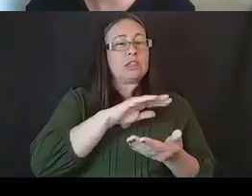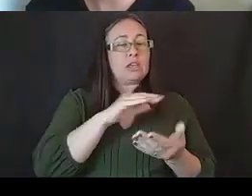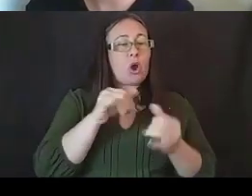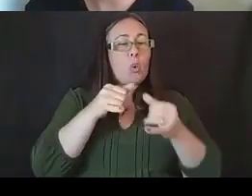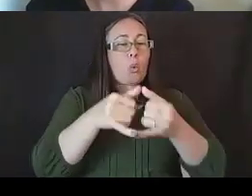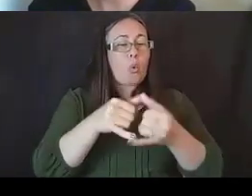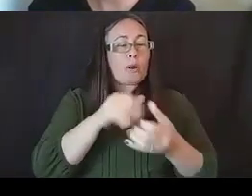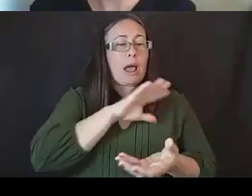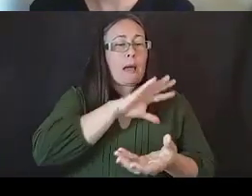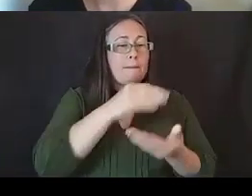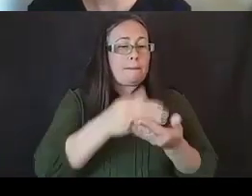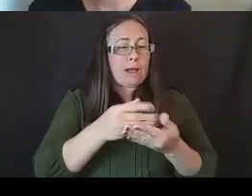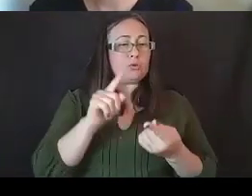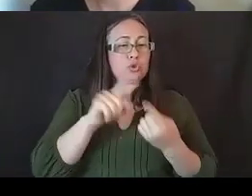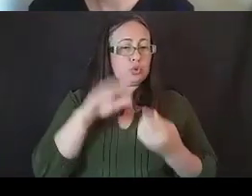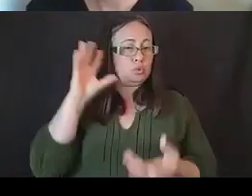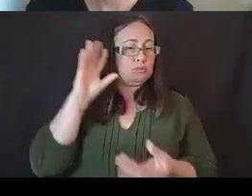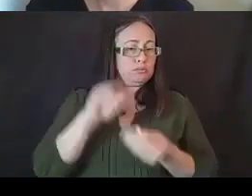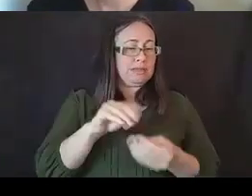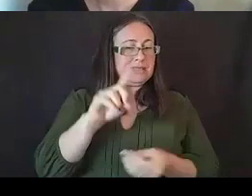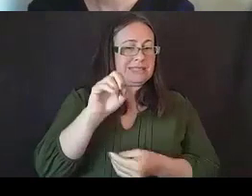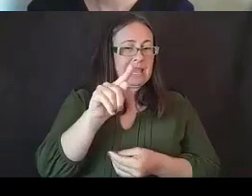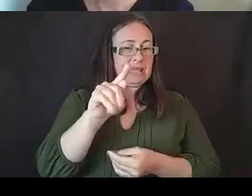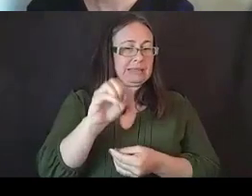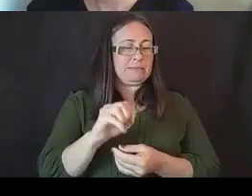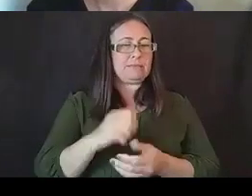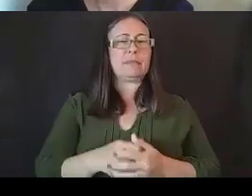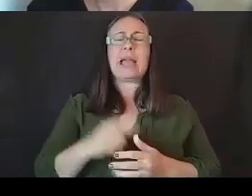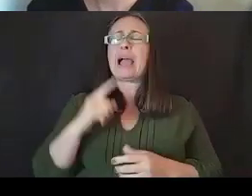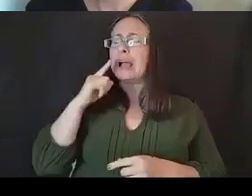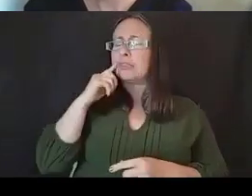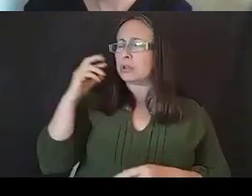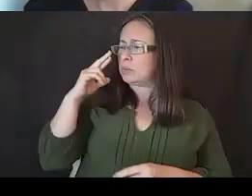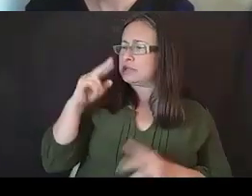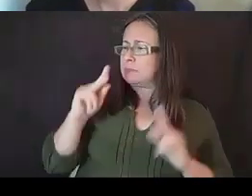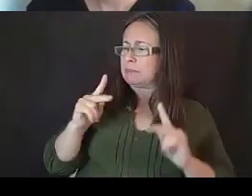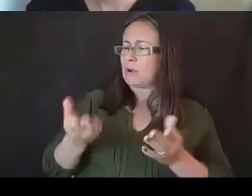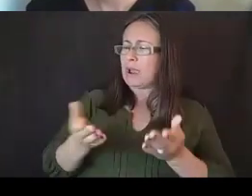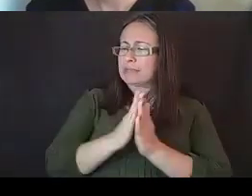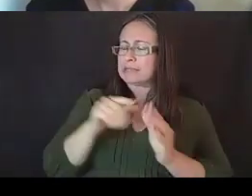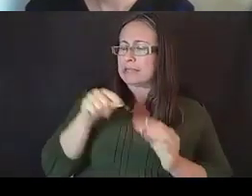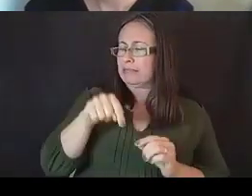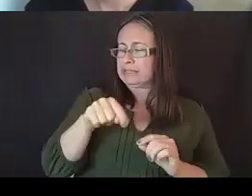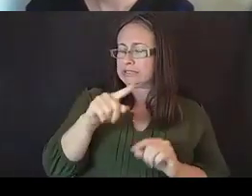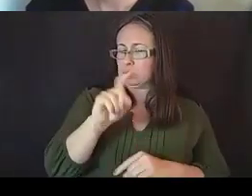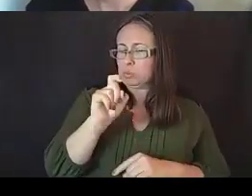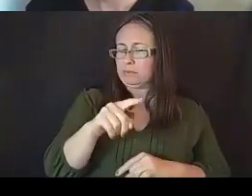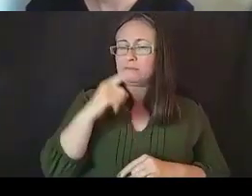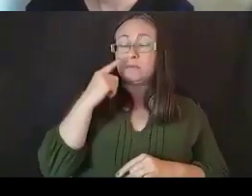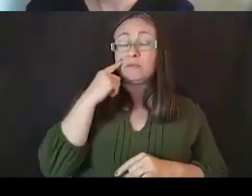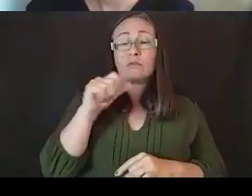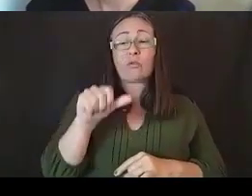Megan Columbus: All right, so I think why people are asking this question is for the other support documents.